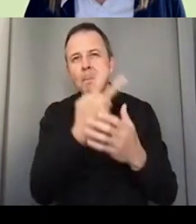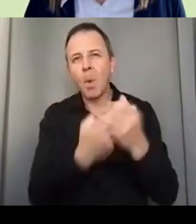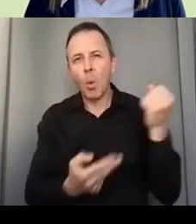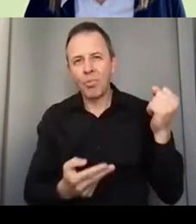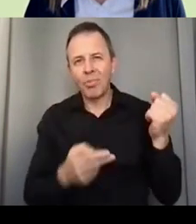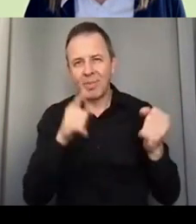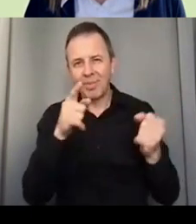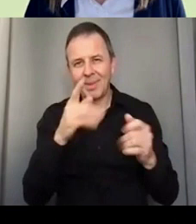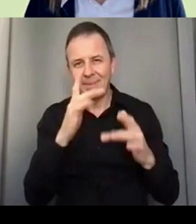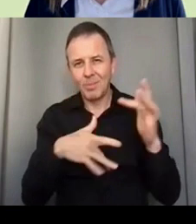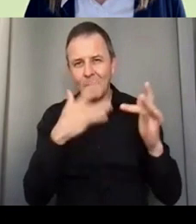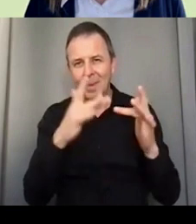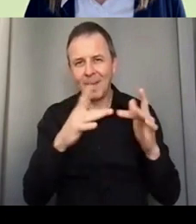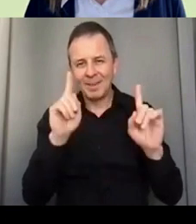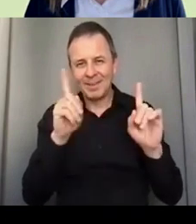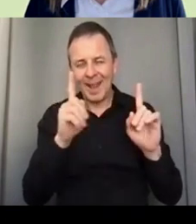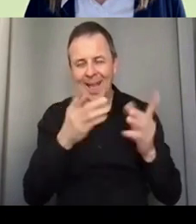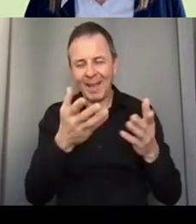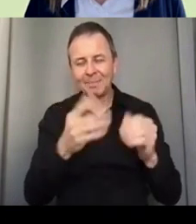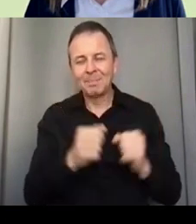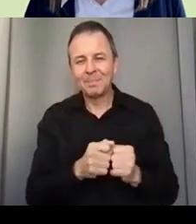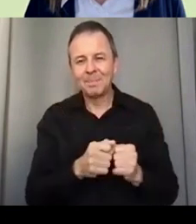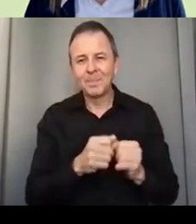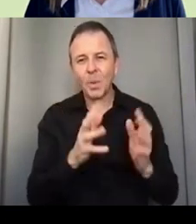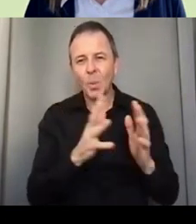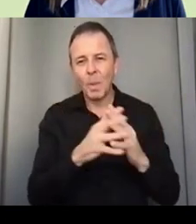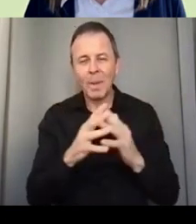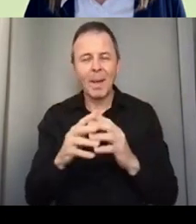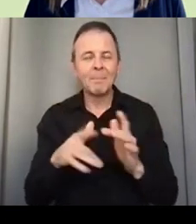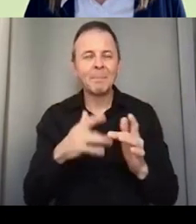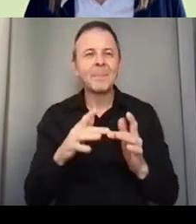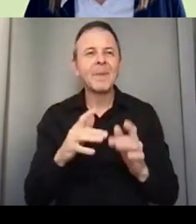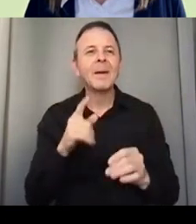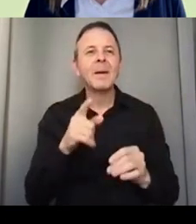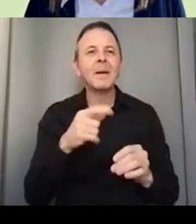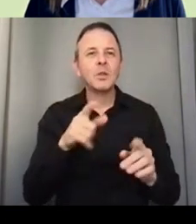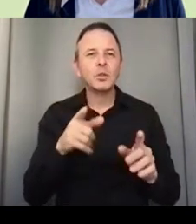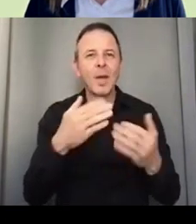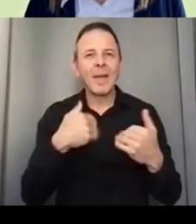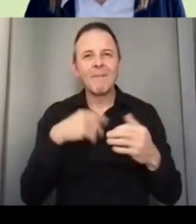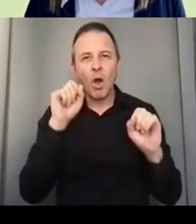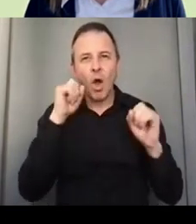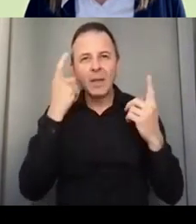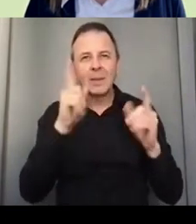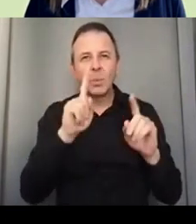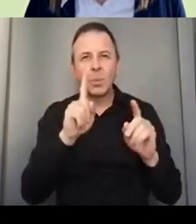today so you can get a get an idea of the new ones and the old ones but up on